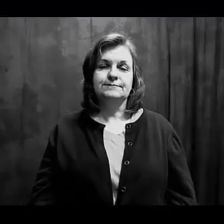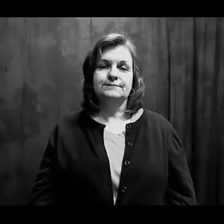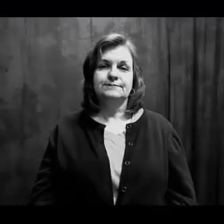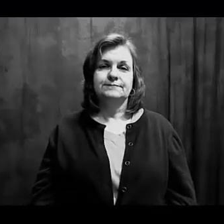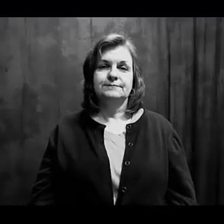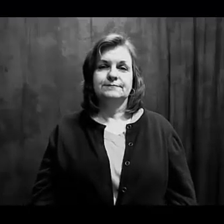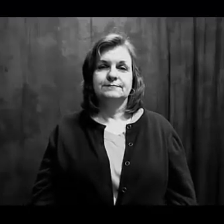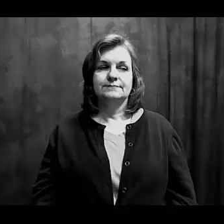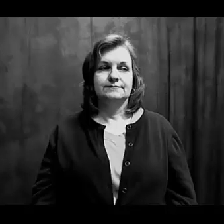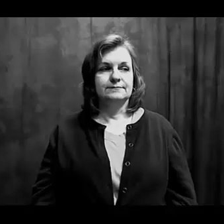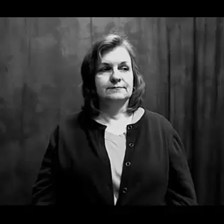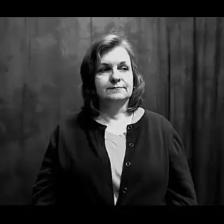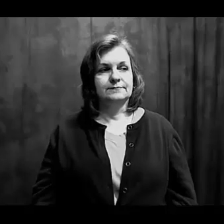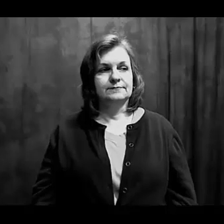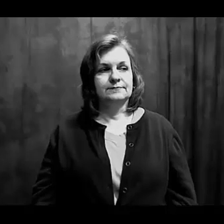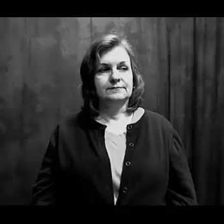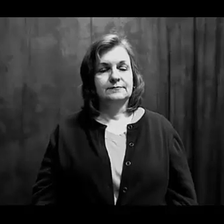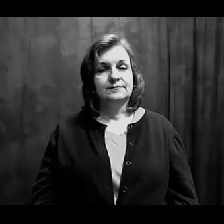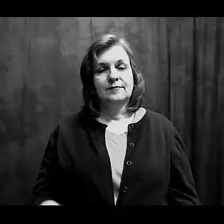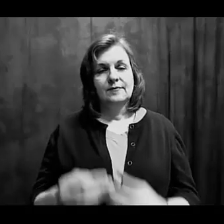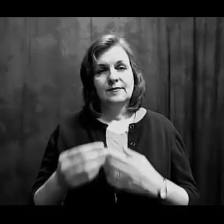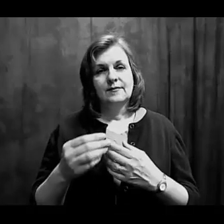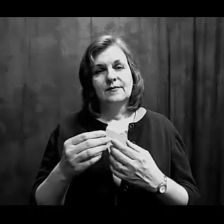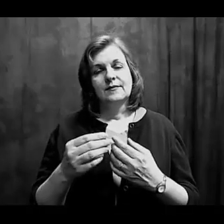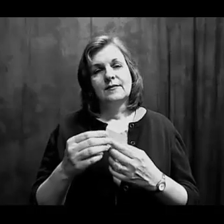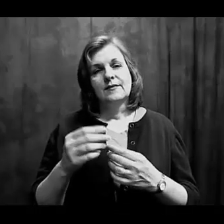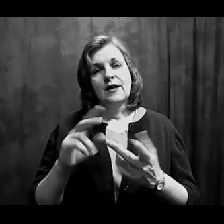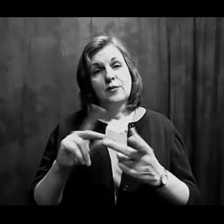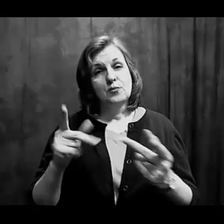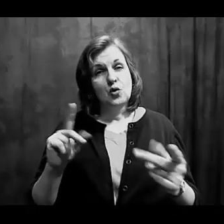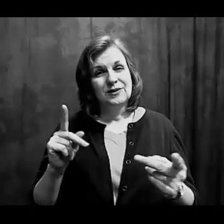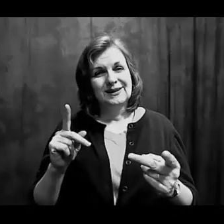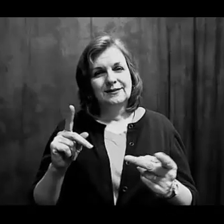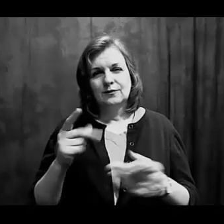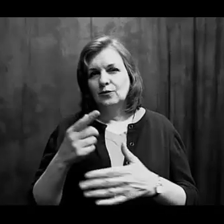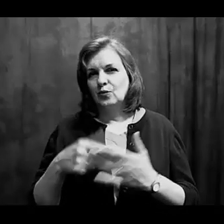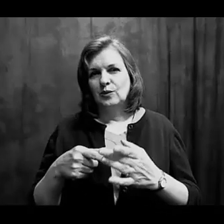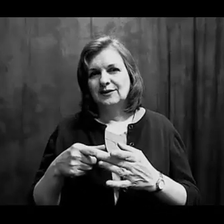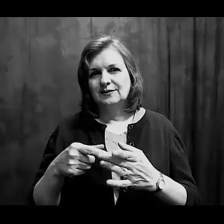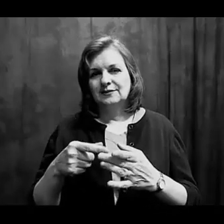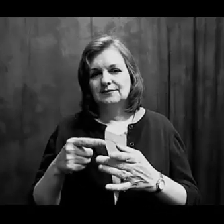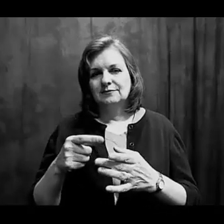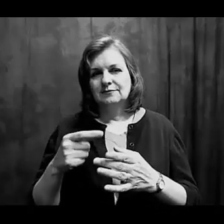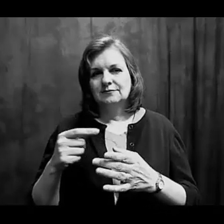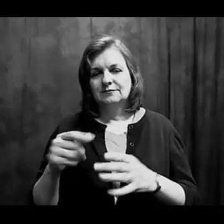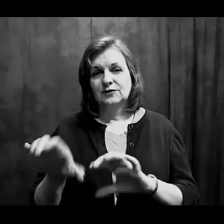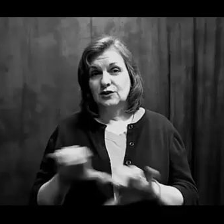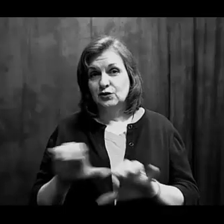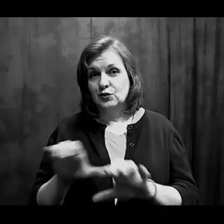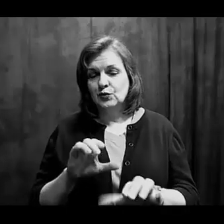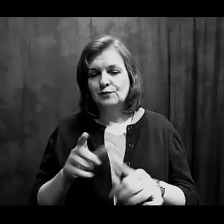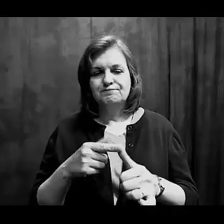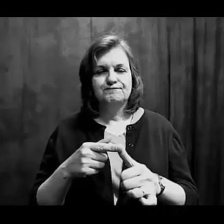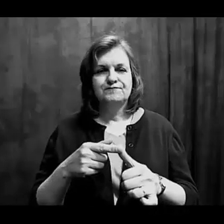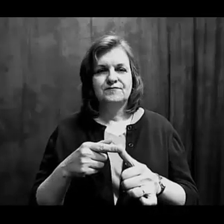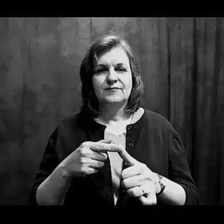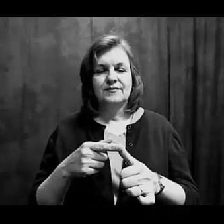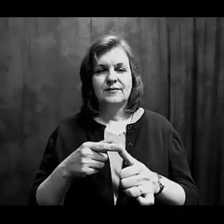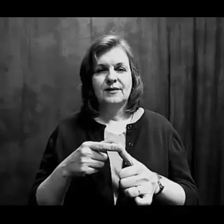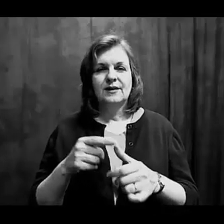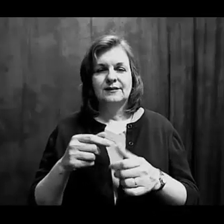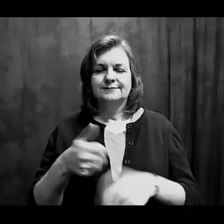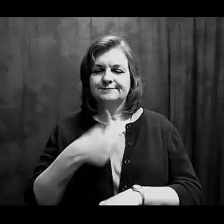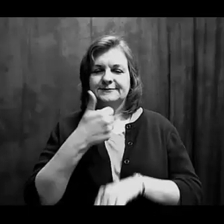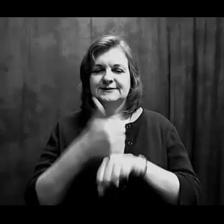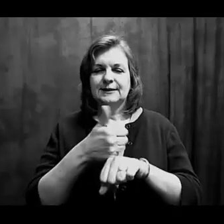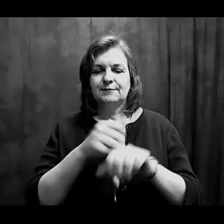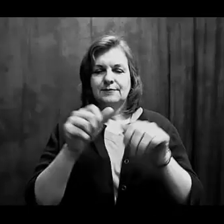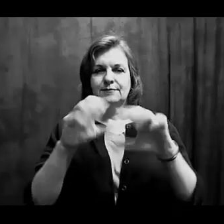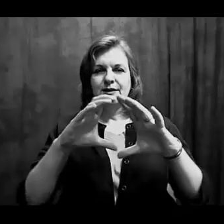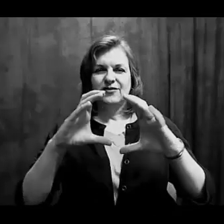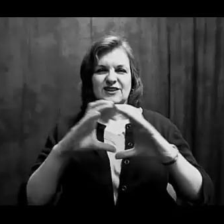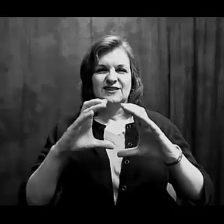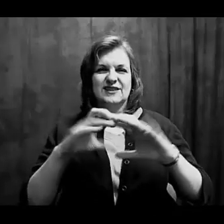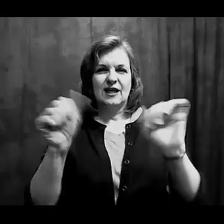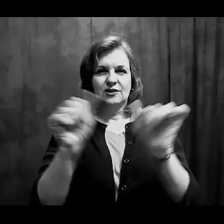so like we said - kind of its major job of the proteins that we've looked at before is to maintain cell shape and that's primarily by